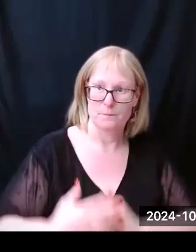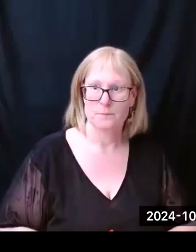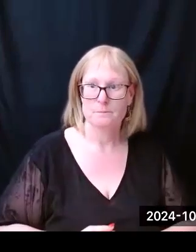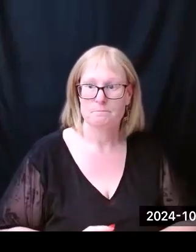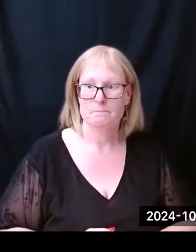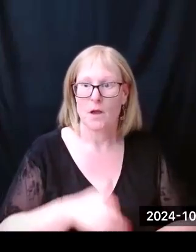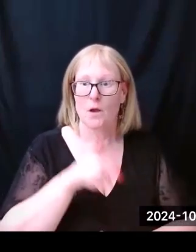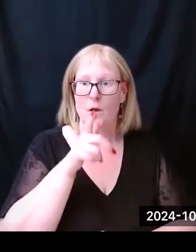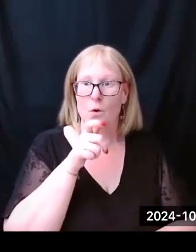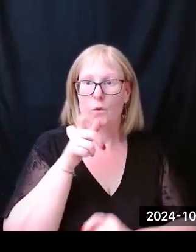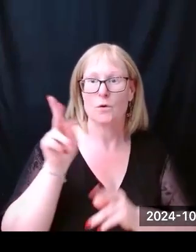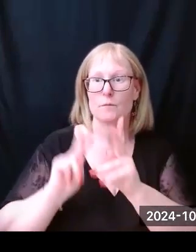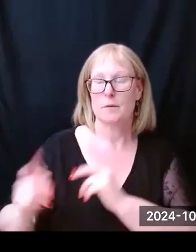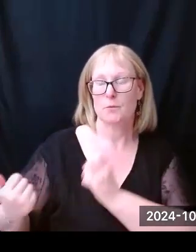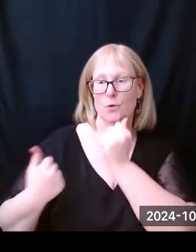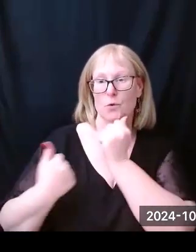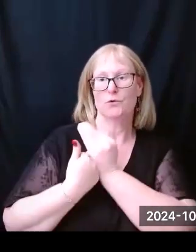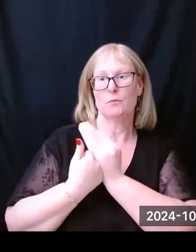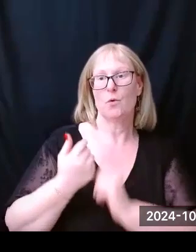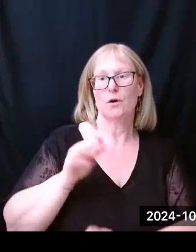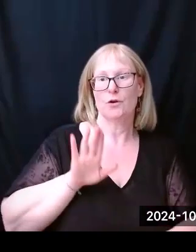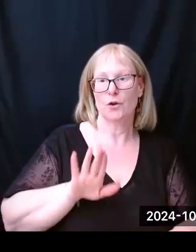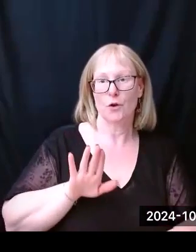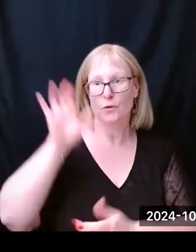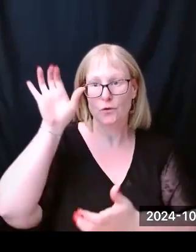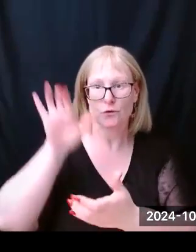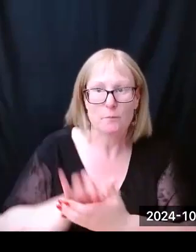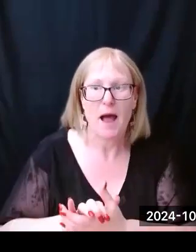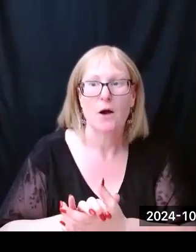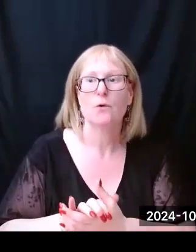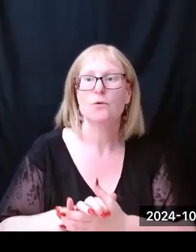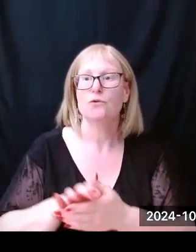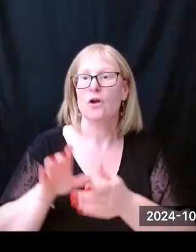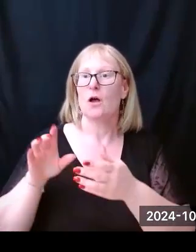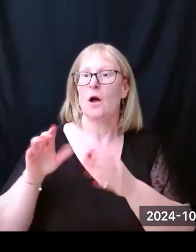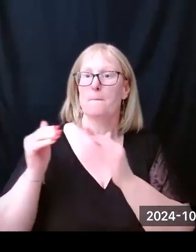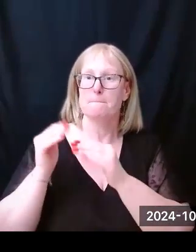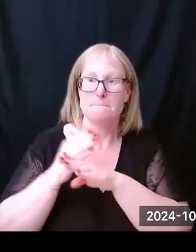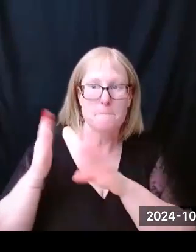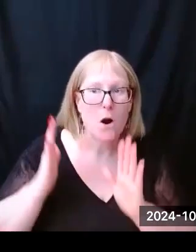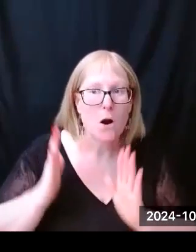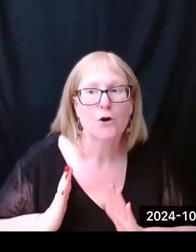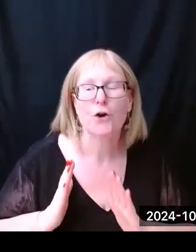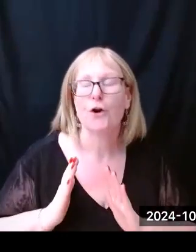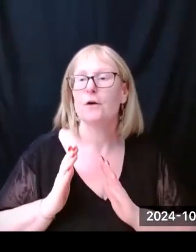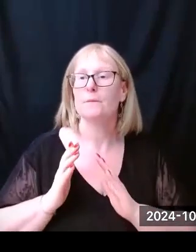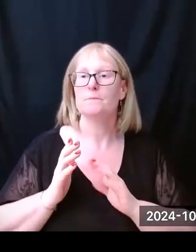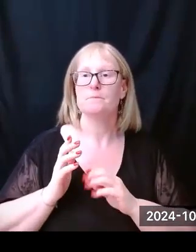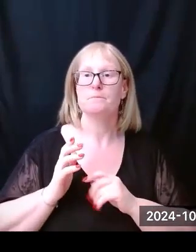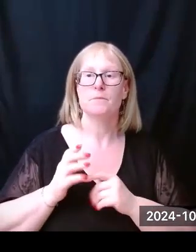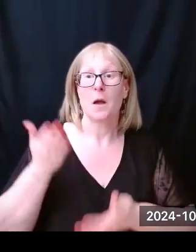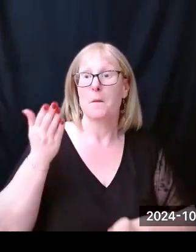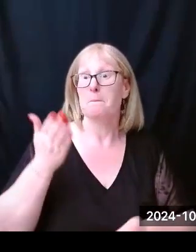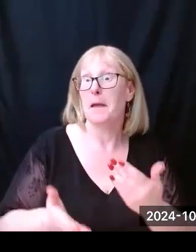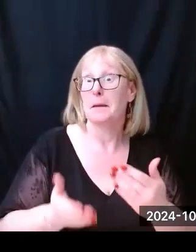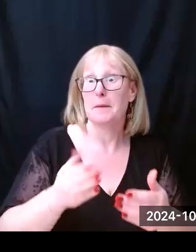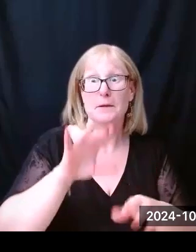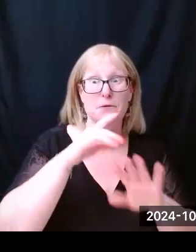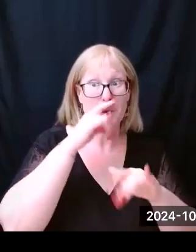Are there other people on your team or in your village that help you with your child? Maybe it's your child's teacher. Maybe it's a social worker.